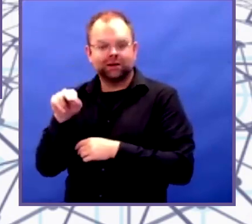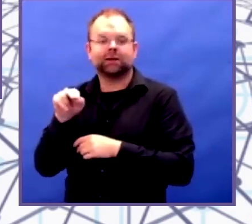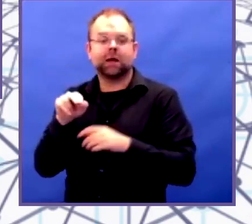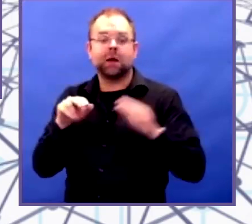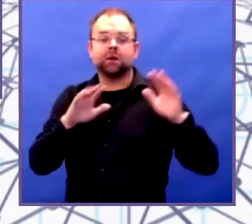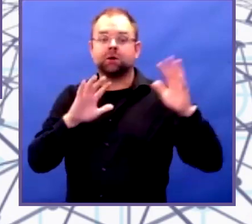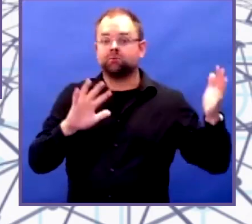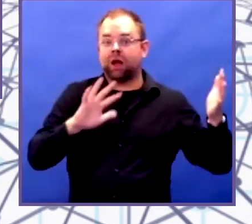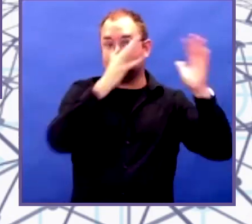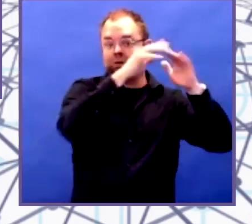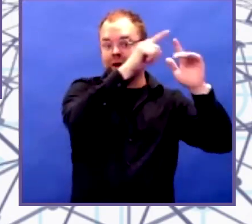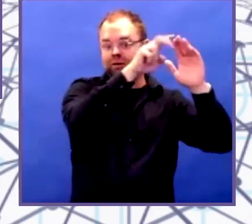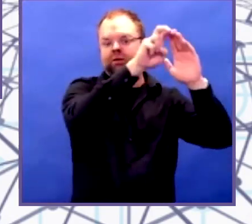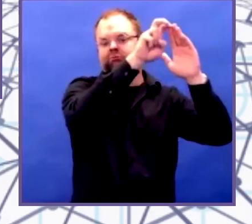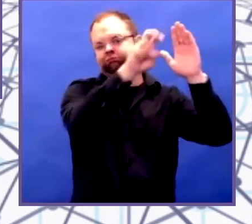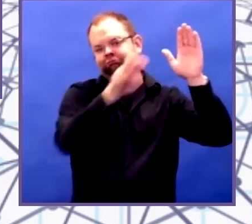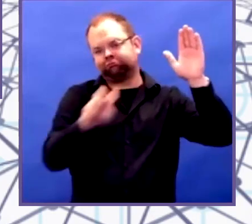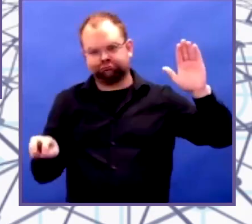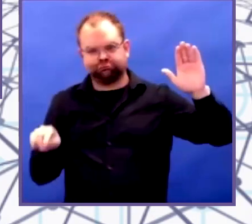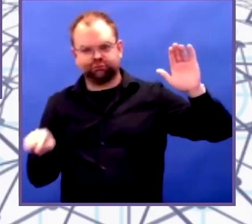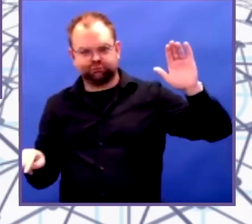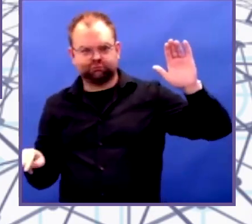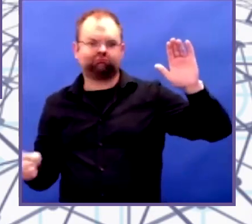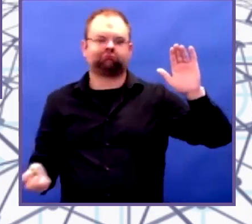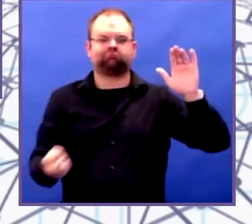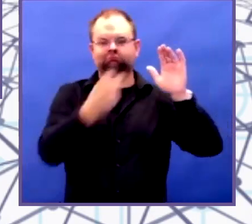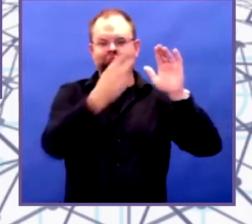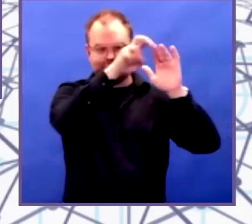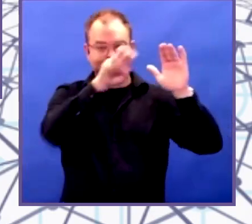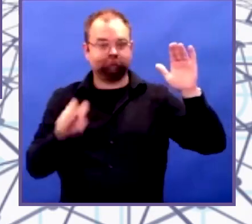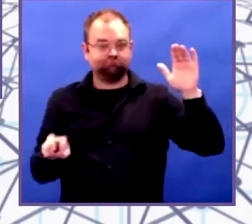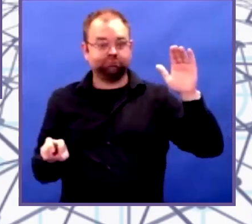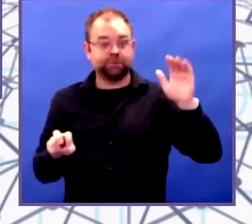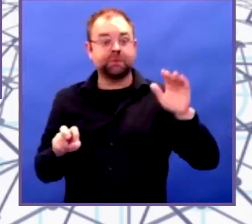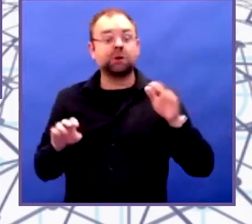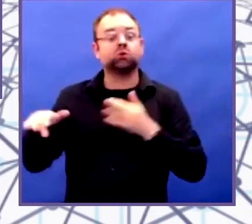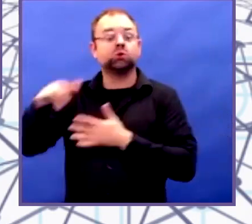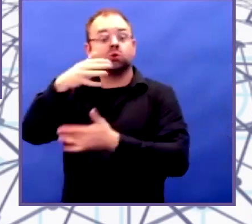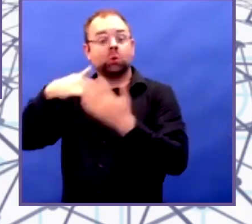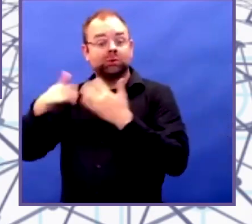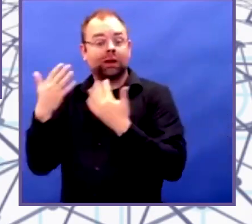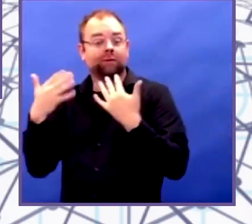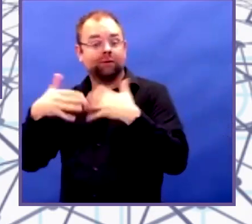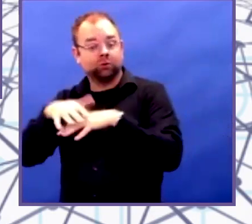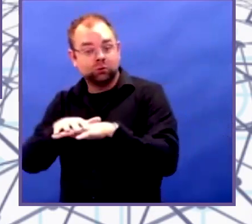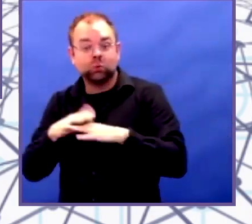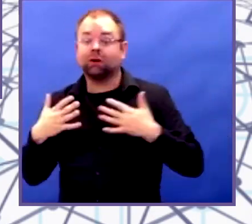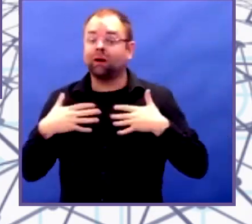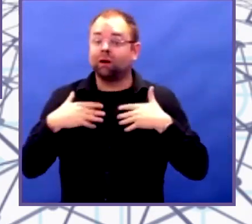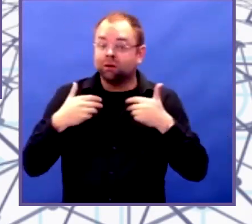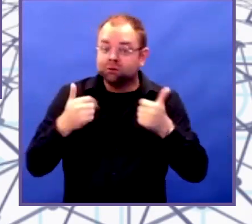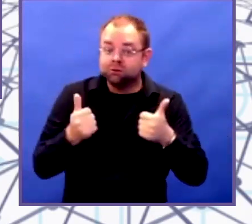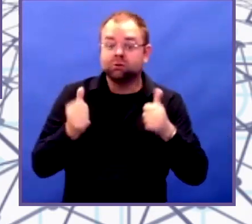to live in the periphery of the city. So those kind of interventions are not only benefiting citizens like regular.